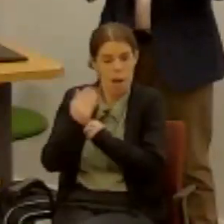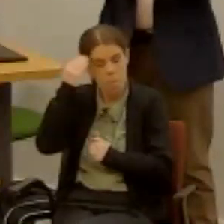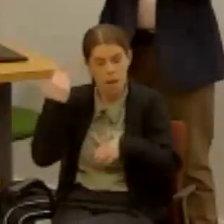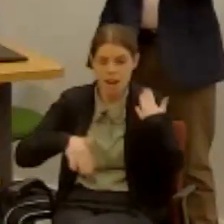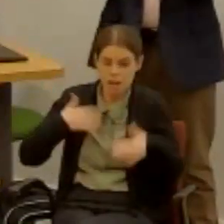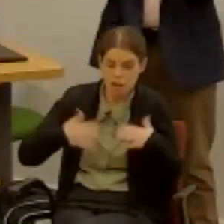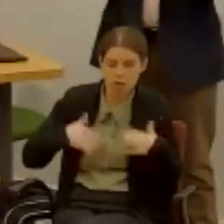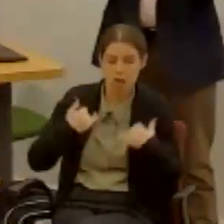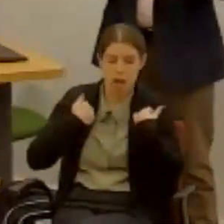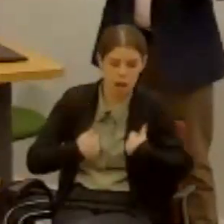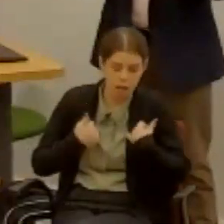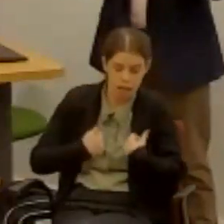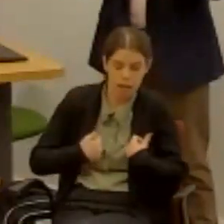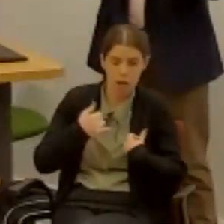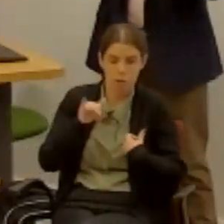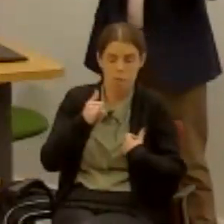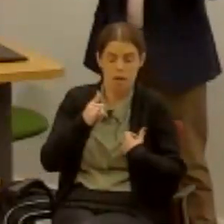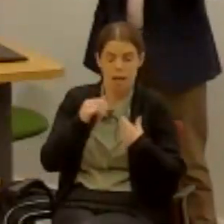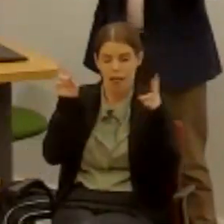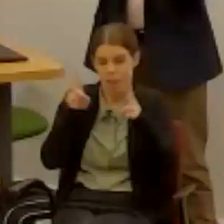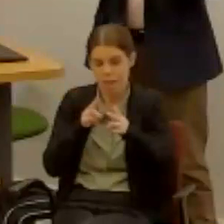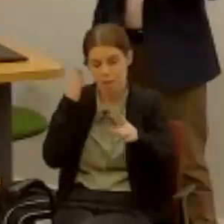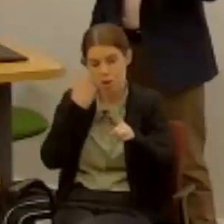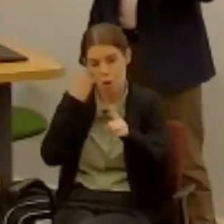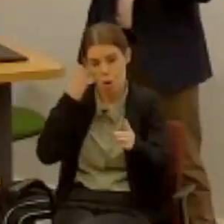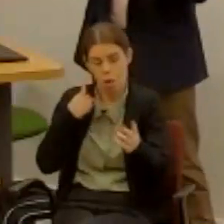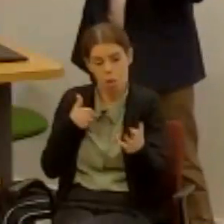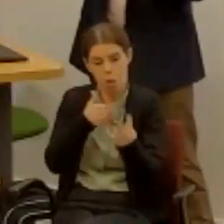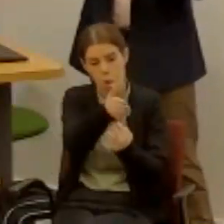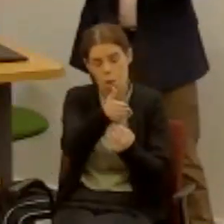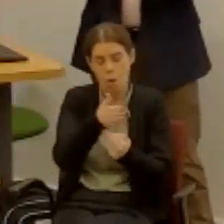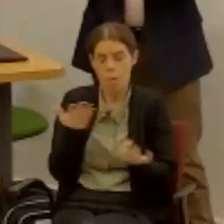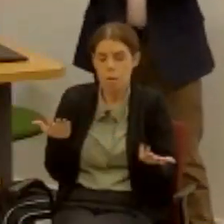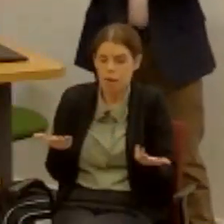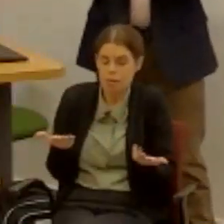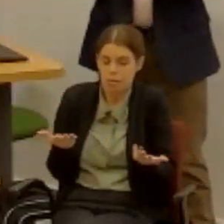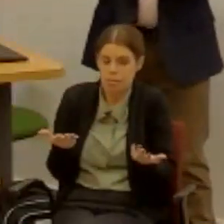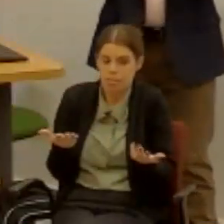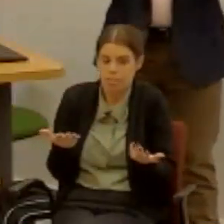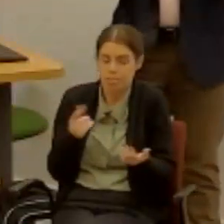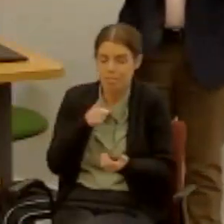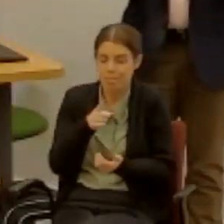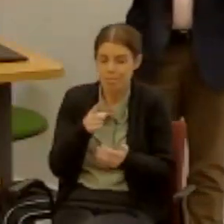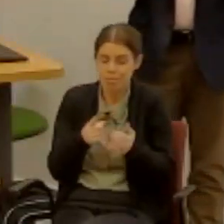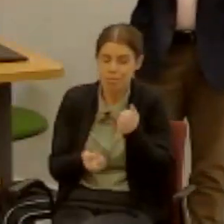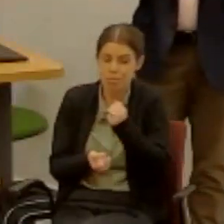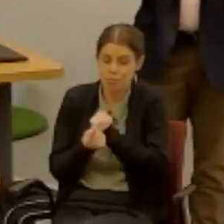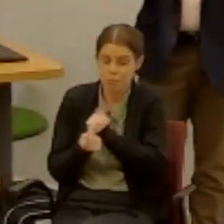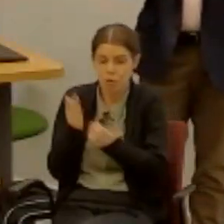It might mean that there's one or 2 less goals scored. Doubt it. But it might. Is that really, gonna harm?